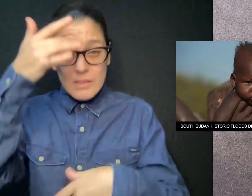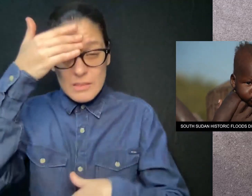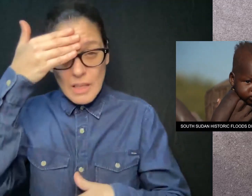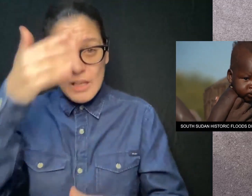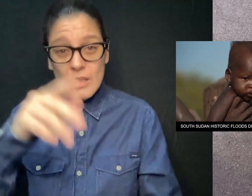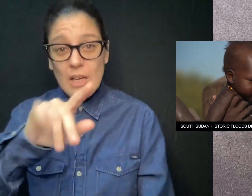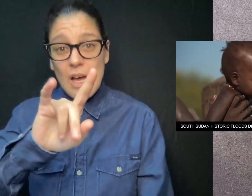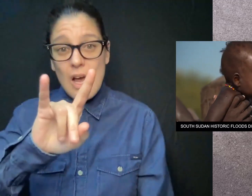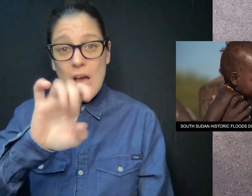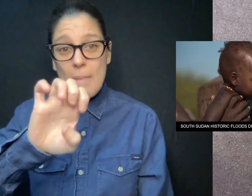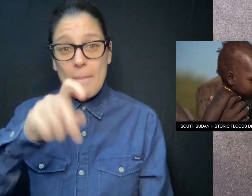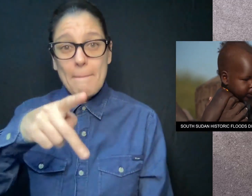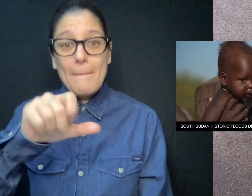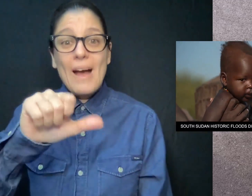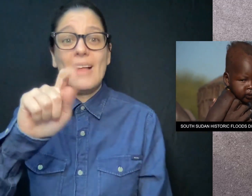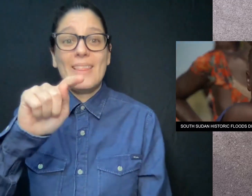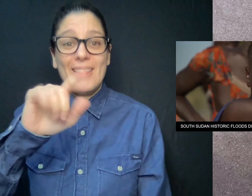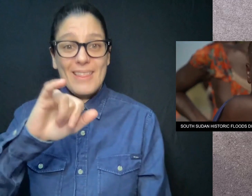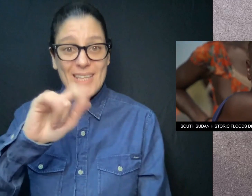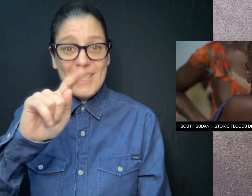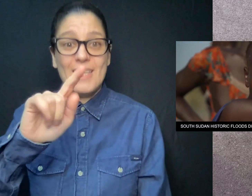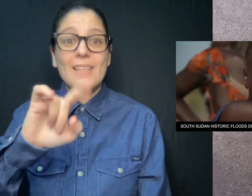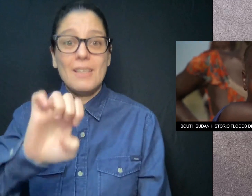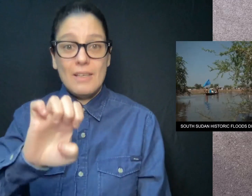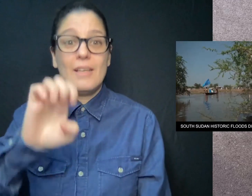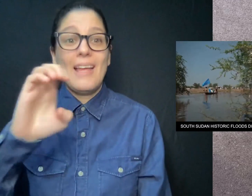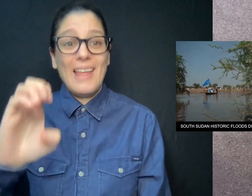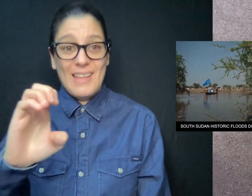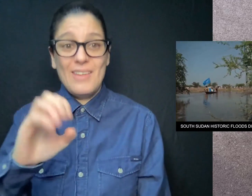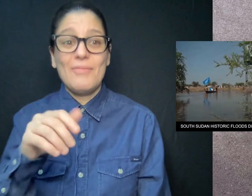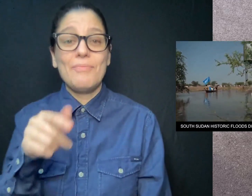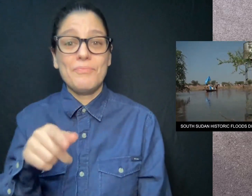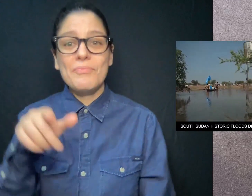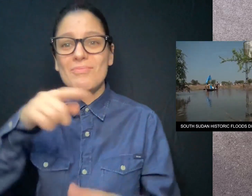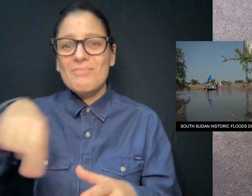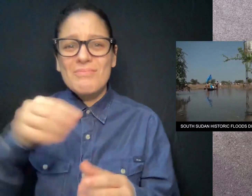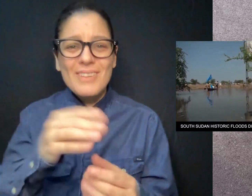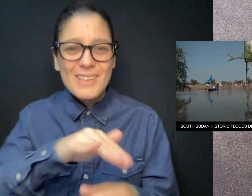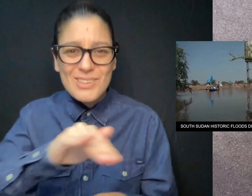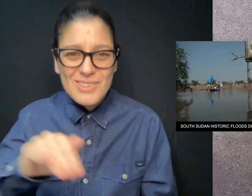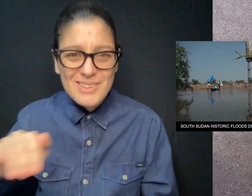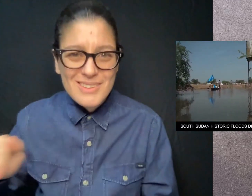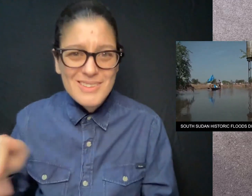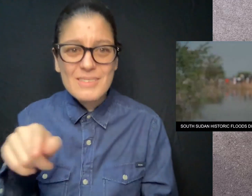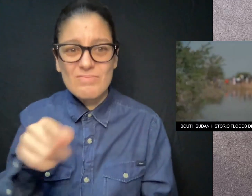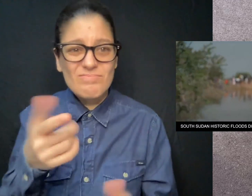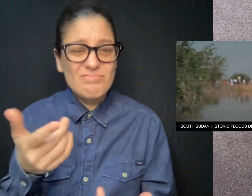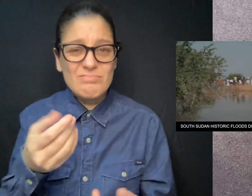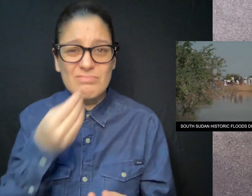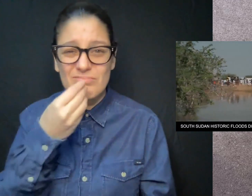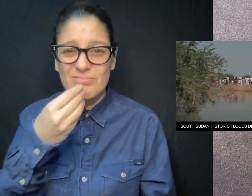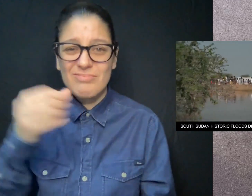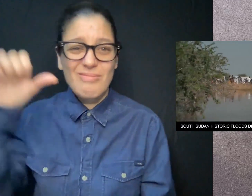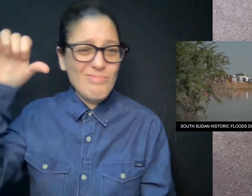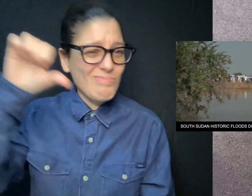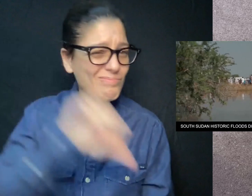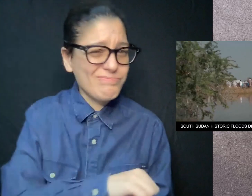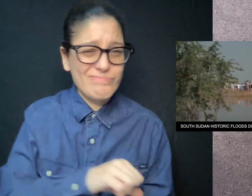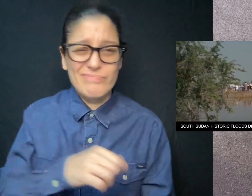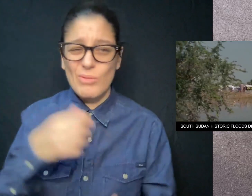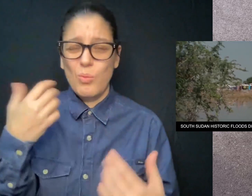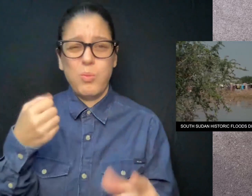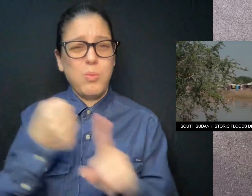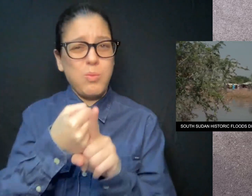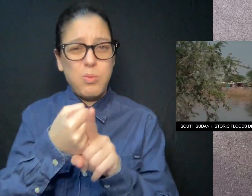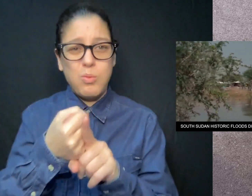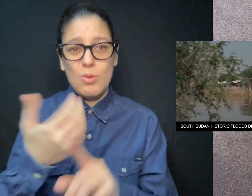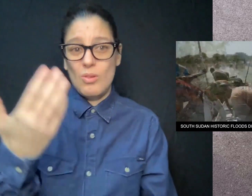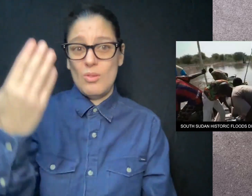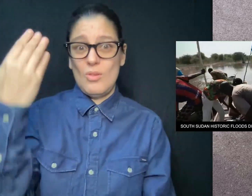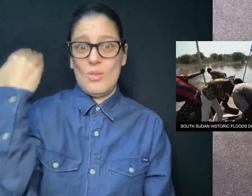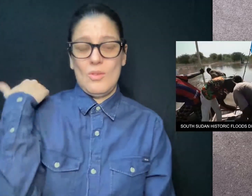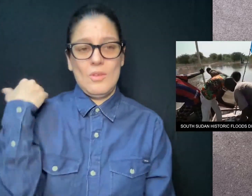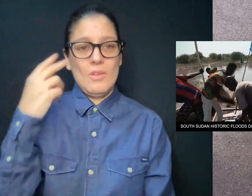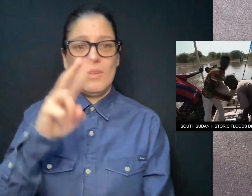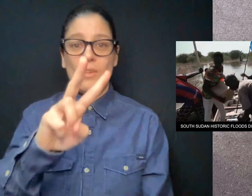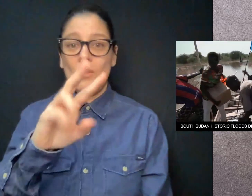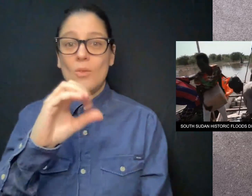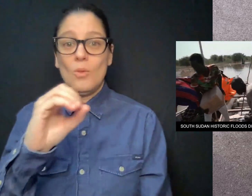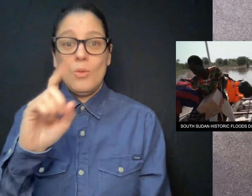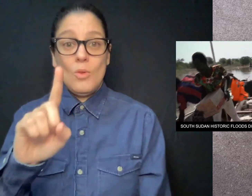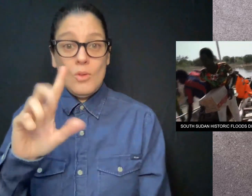diarrhea and Hepatitis E malnutrition in children is now at its highest level since 2013